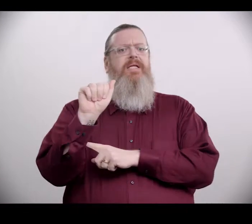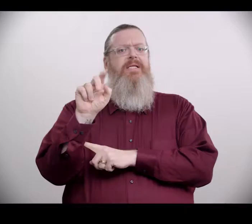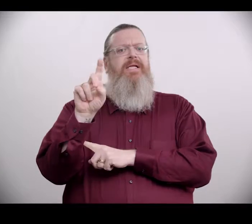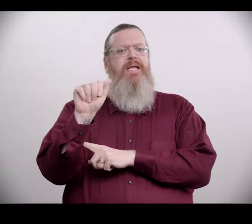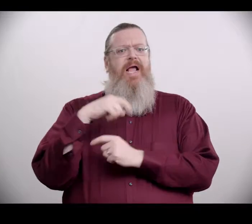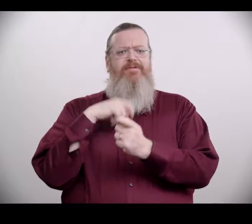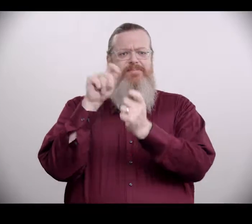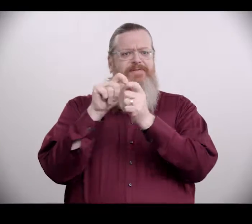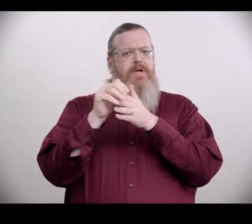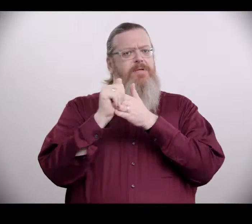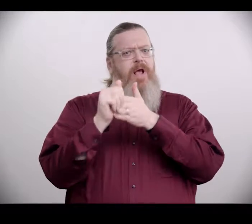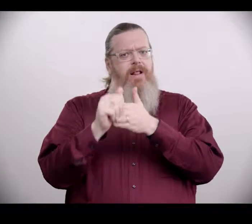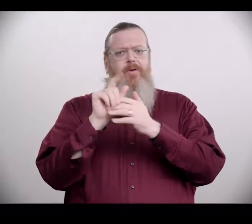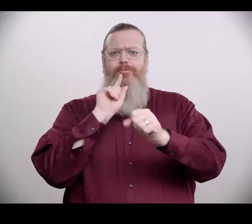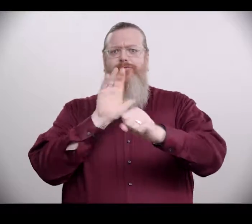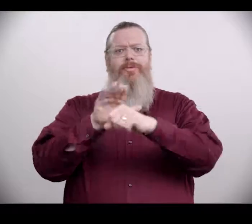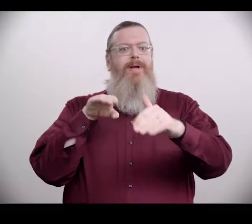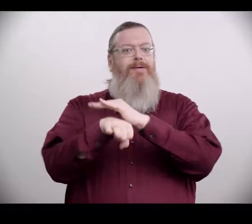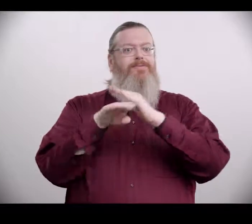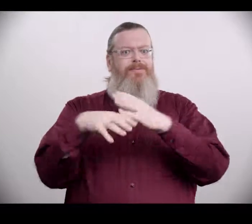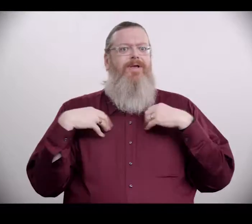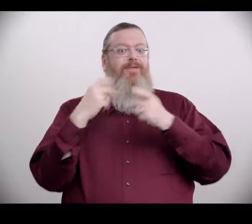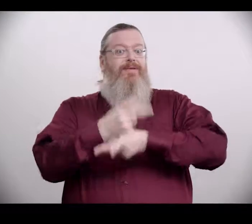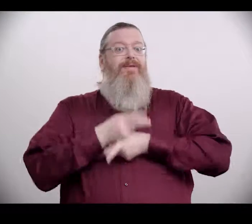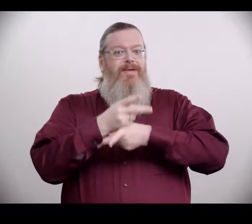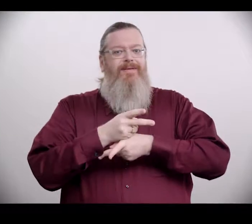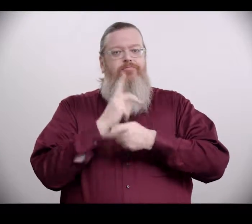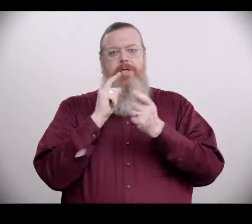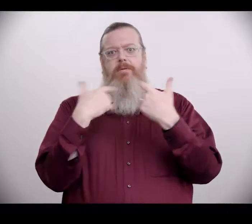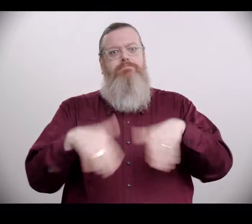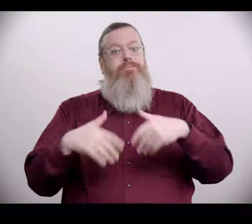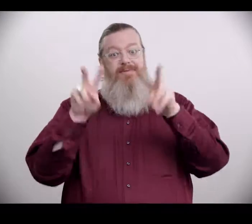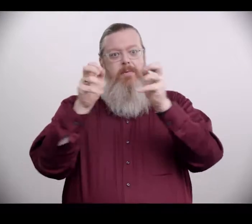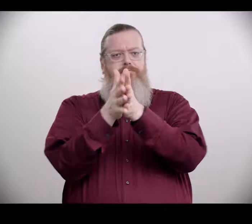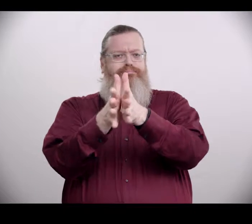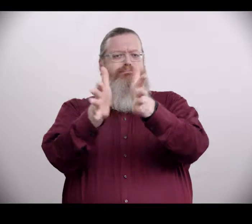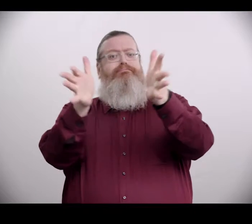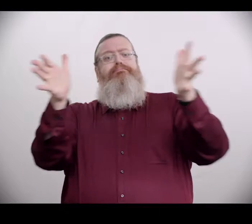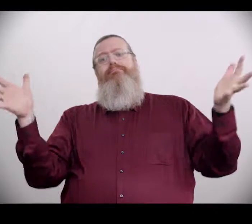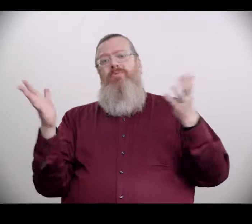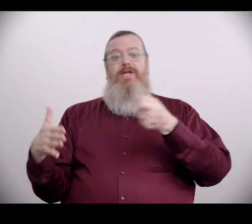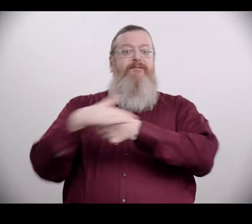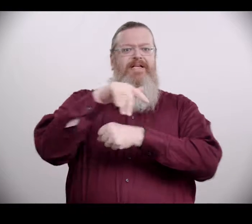While the ADA has specific guidelines to ensure access to health care, there are too many